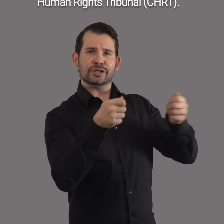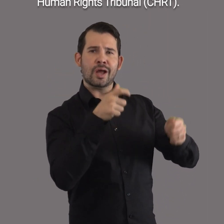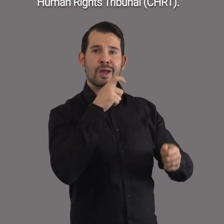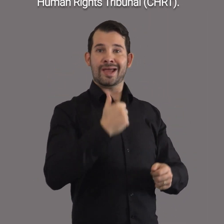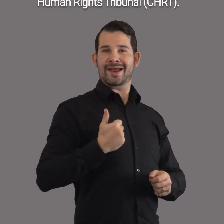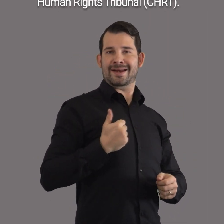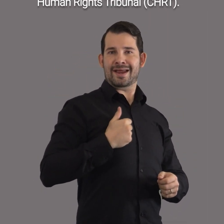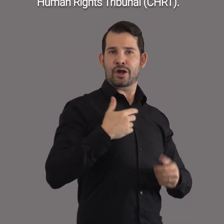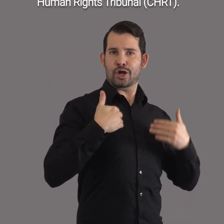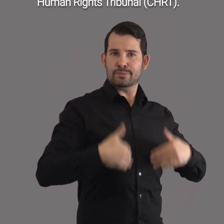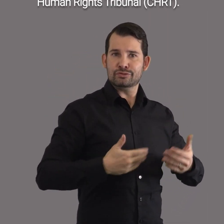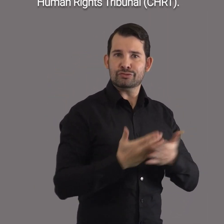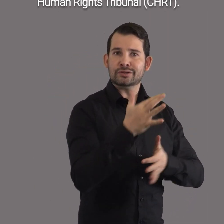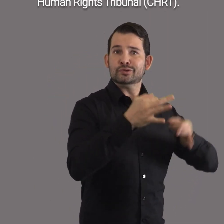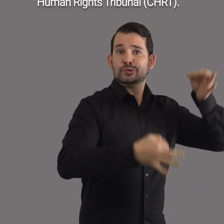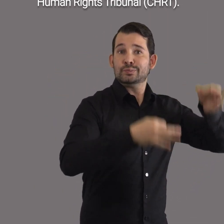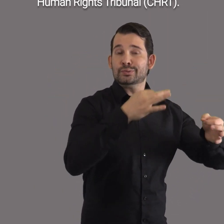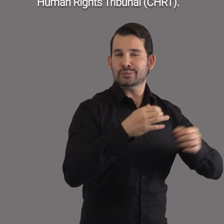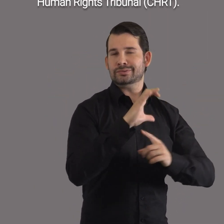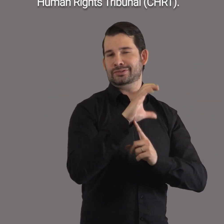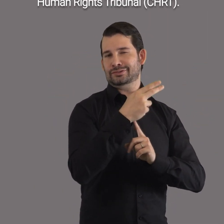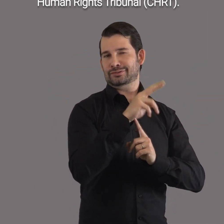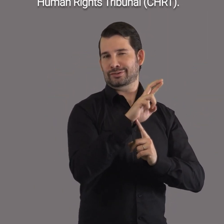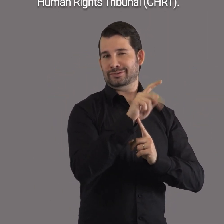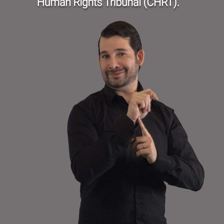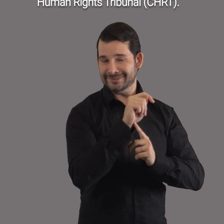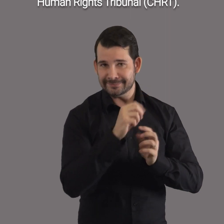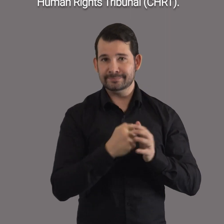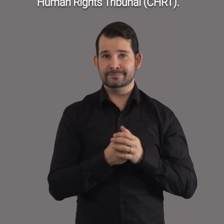Human Rights Tribunal (CHRT).